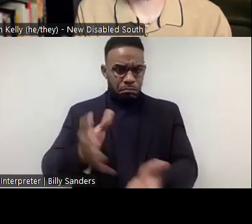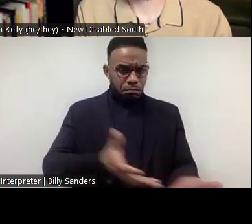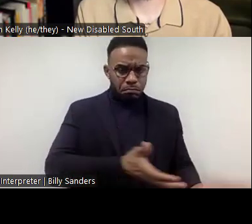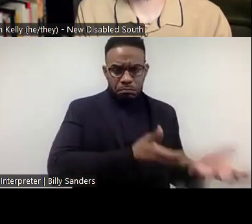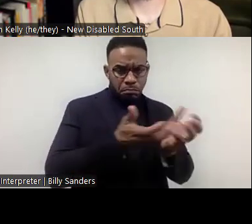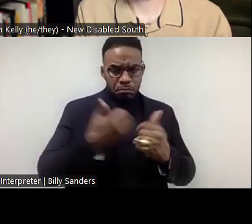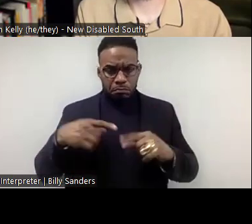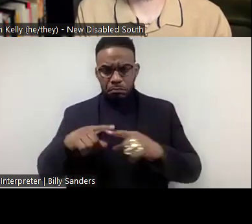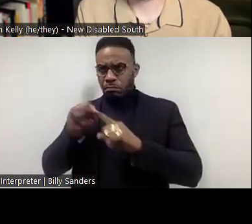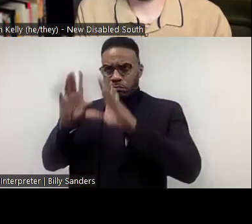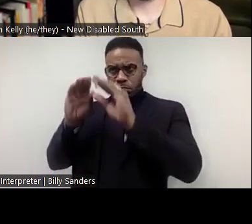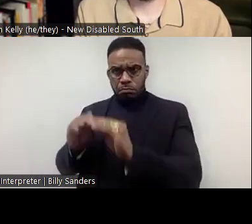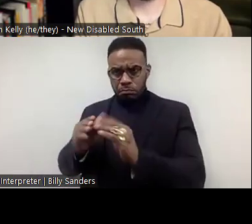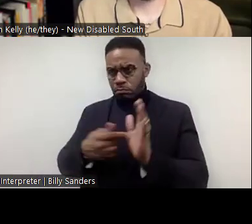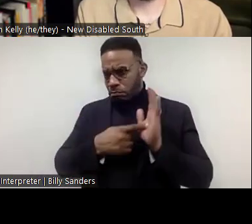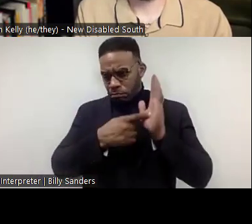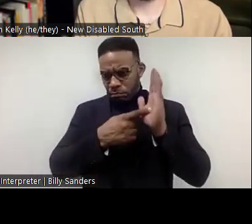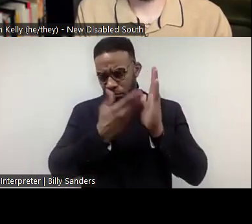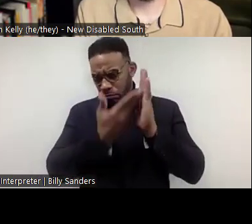actions about stories, we collect those stories and we